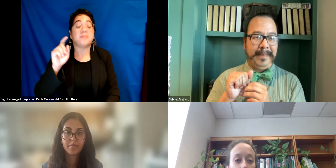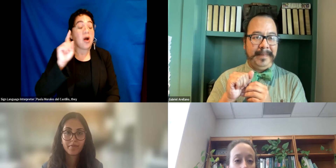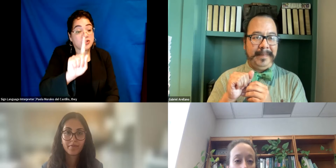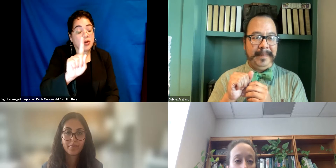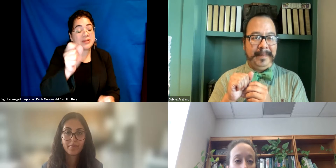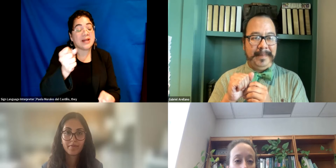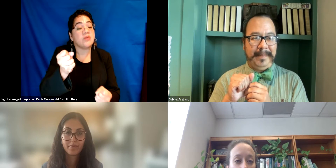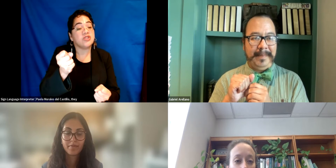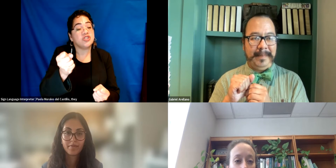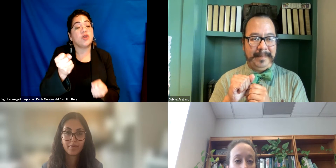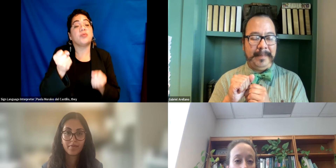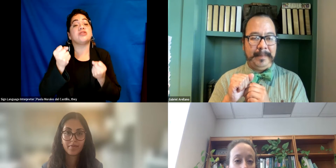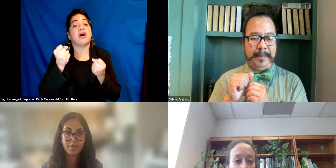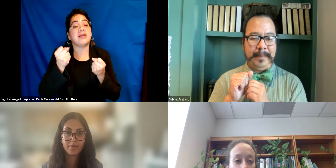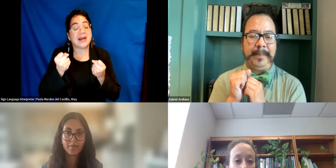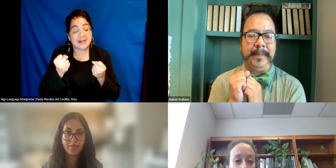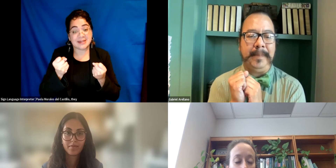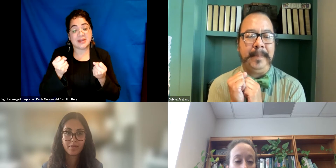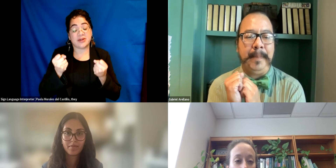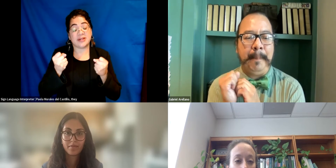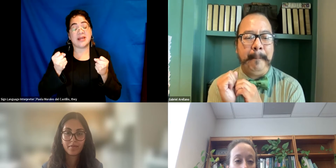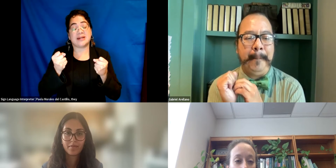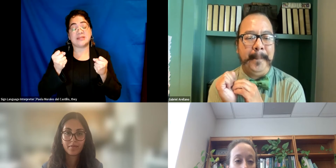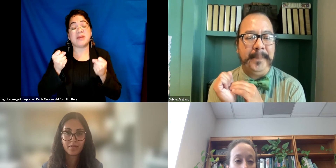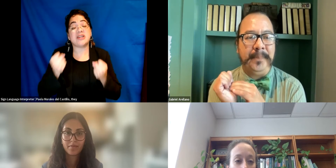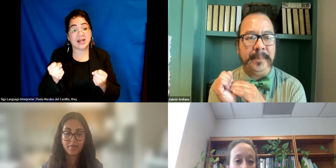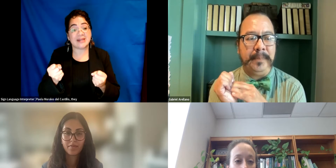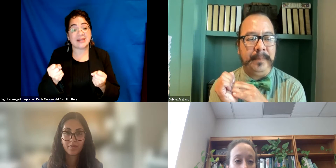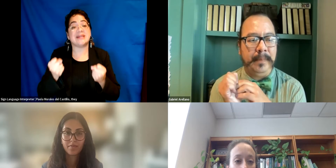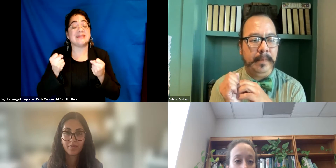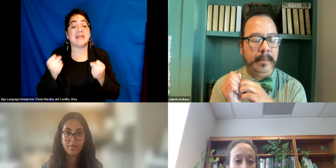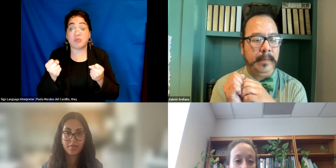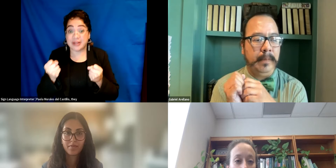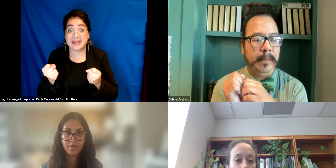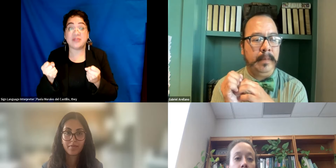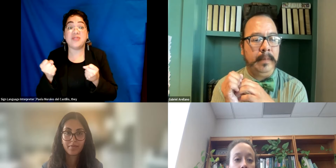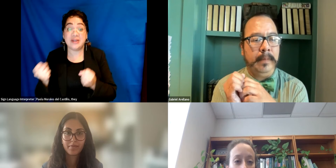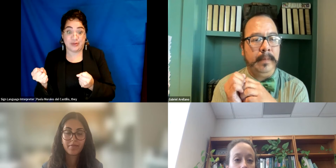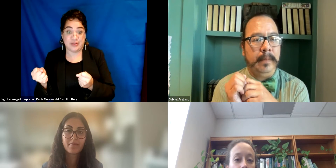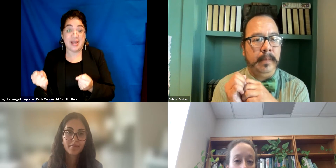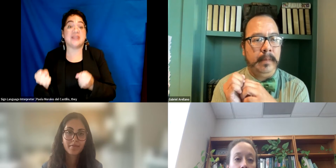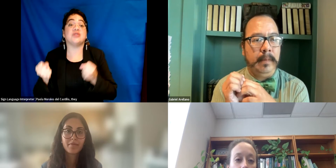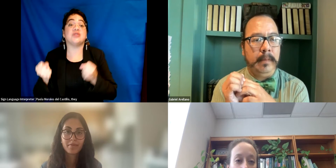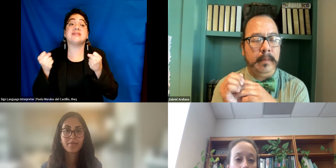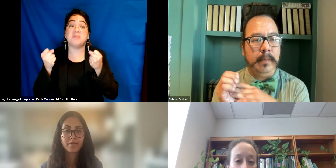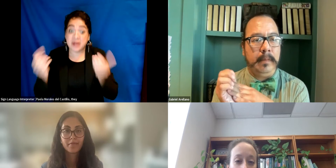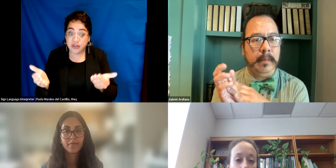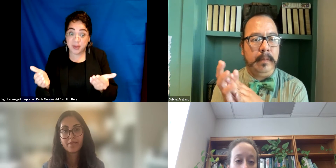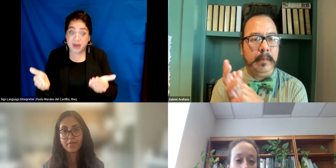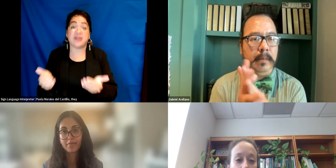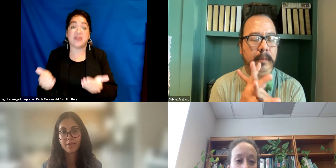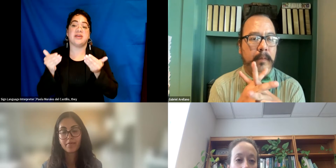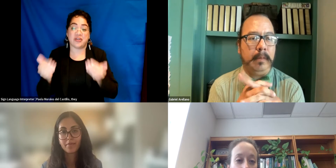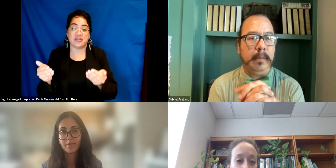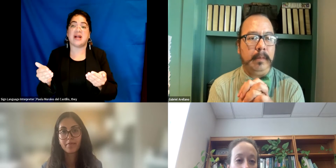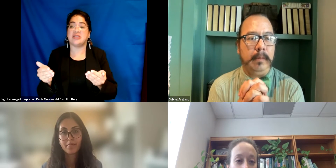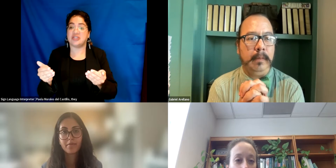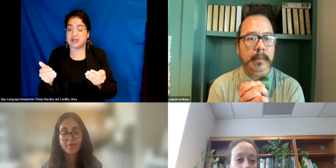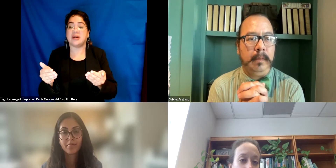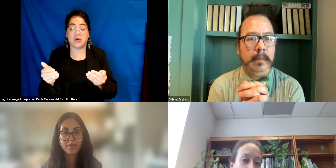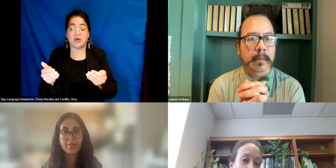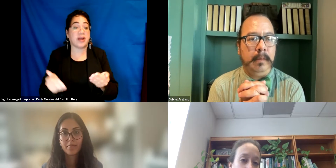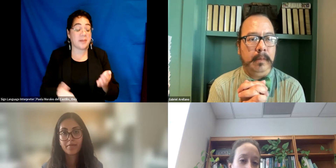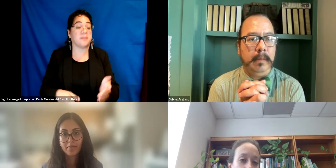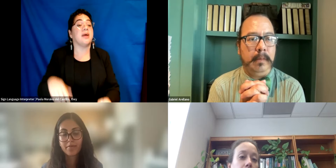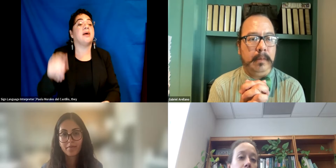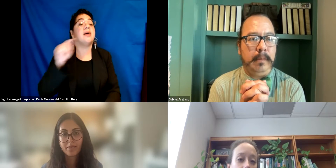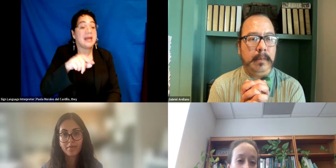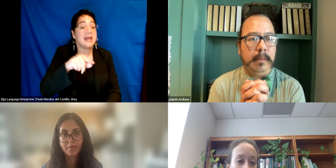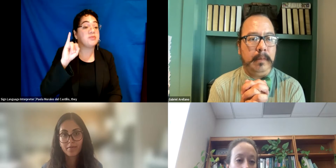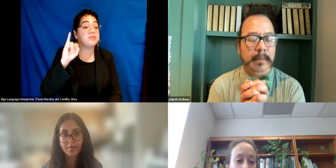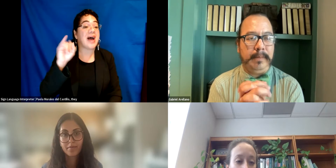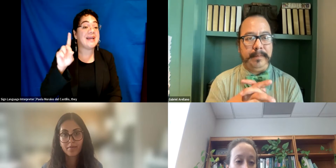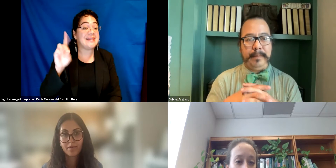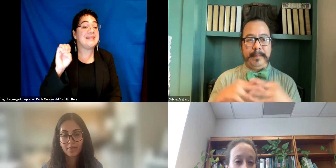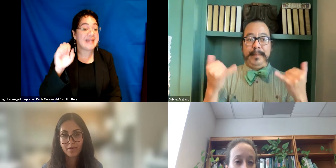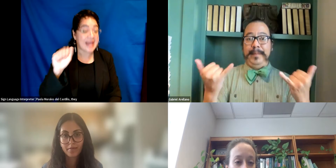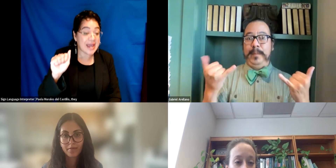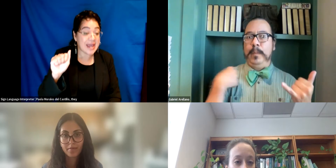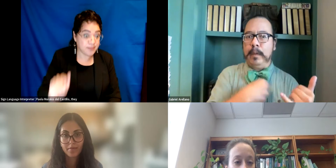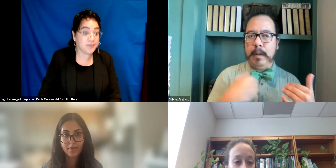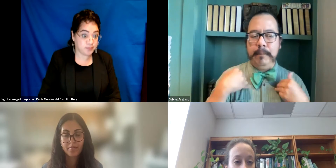Sign Language Interpreter | Paola Morales del Castillo, they: also sign language. Interpreters are not necessarily uh specialized in stem related fields, and so that's another barrier and another challenge to overcome in terms of Ida.